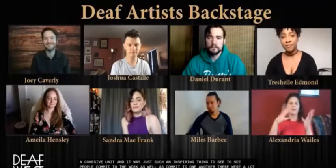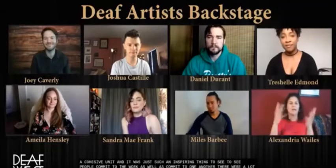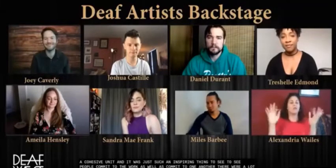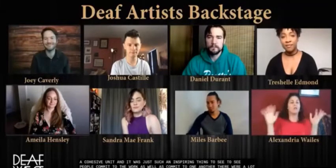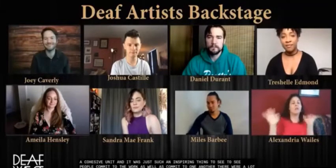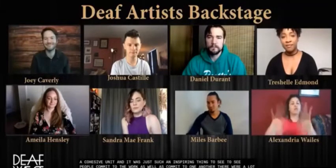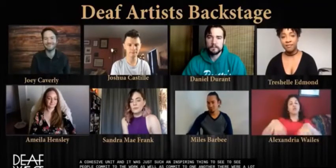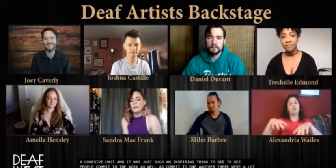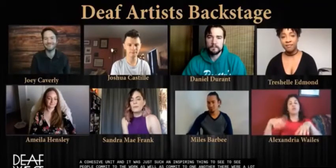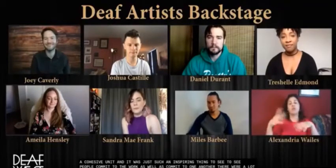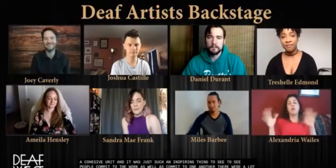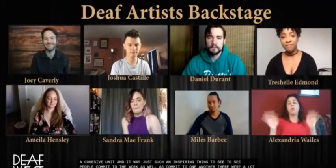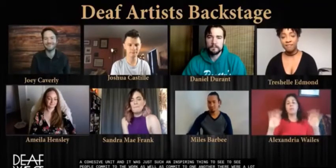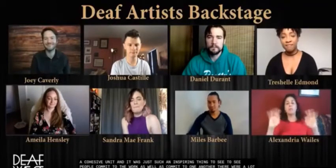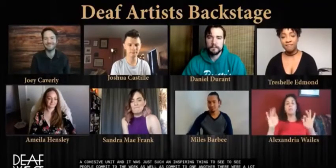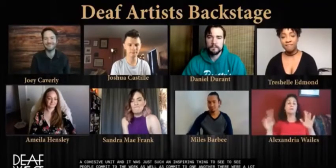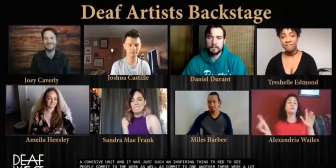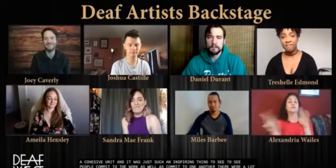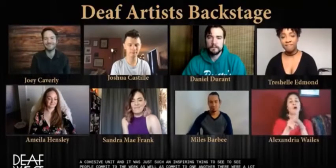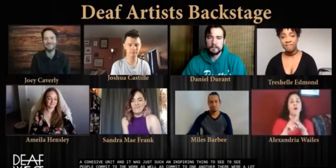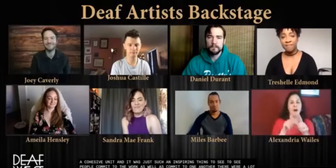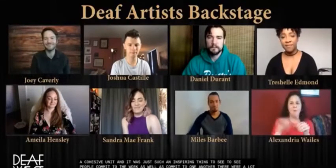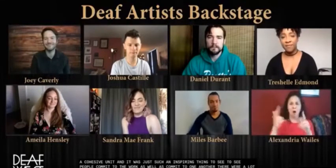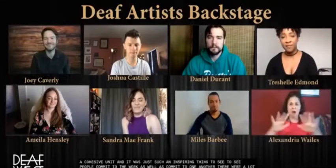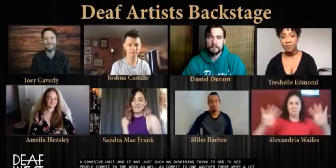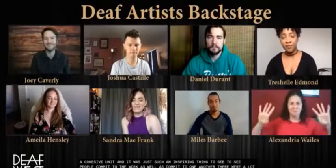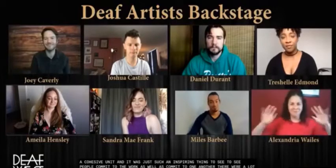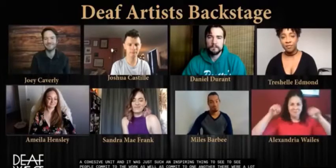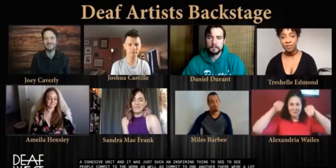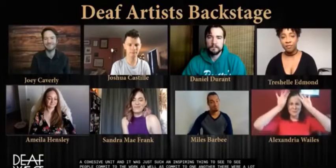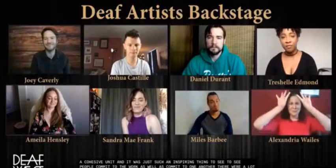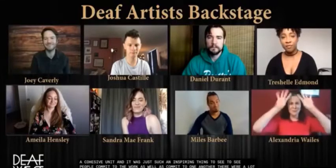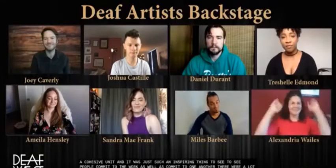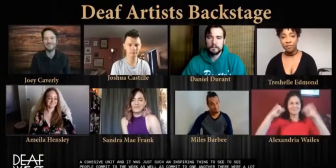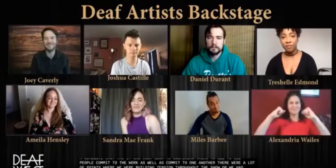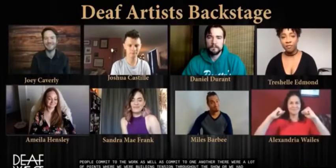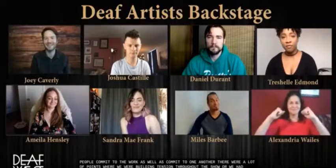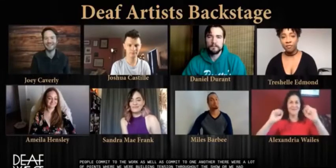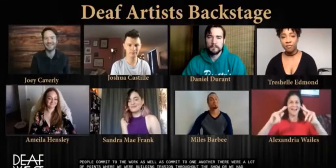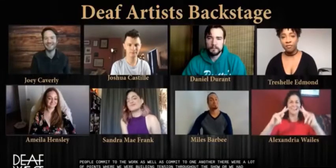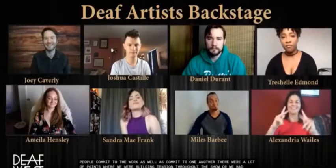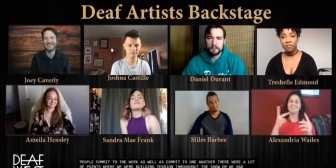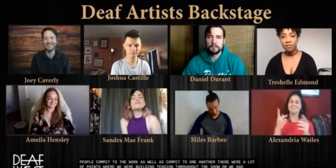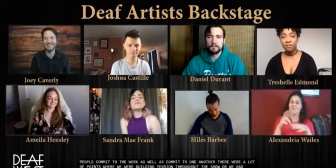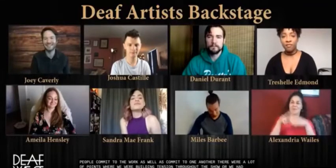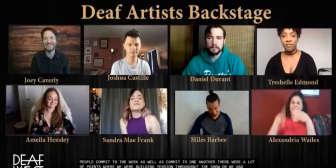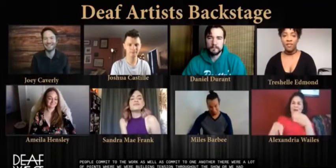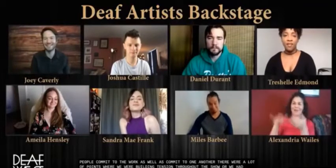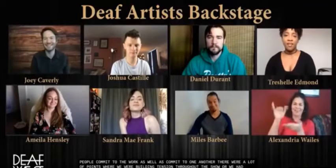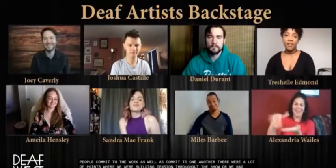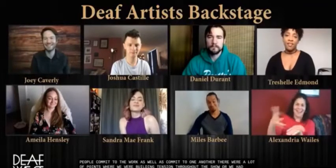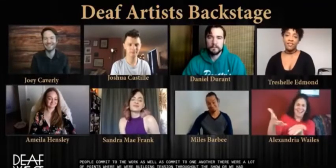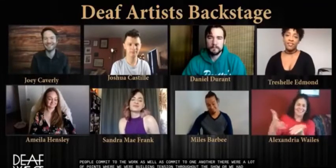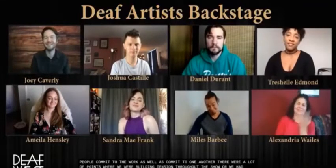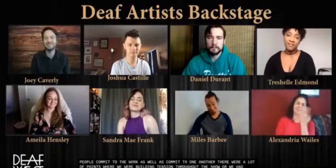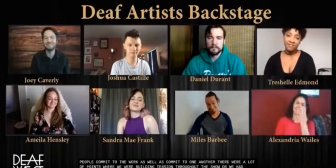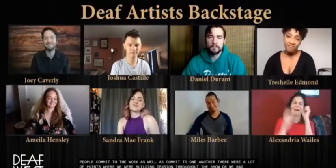And it was just such an amazing experience to see everyone come up and be really hard-working